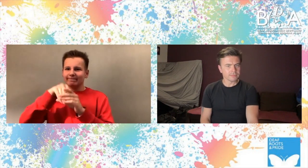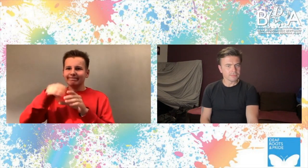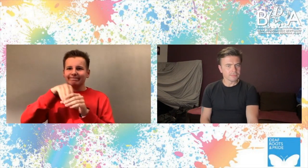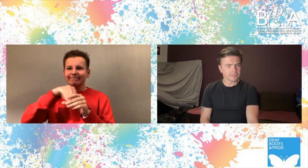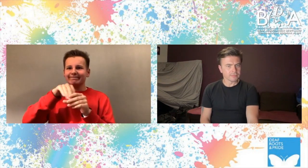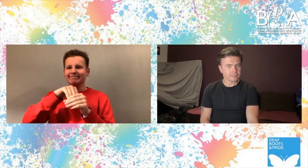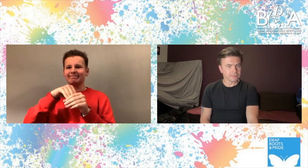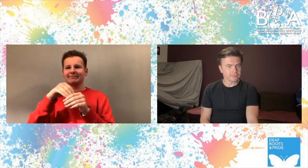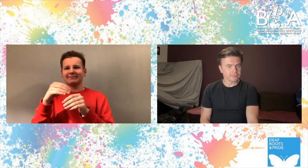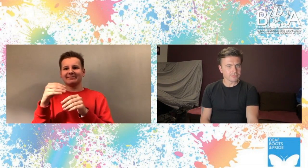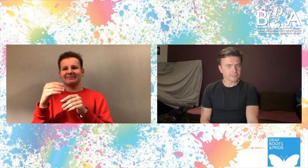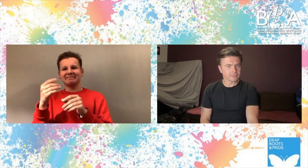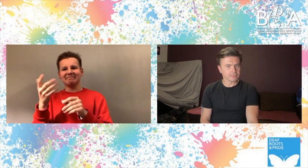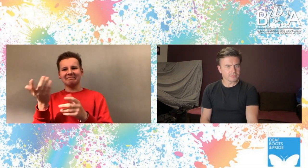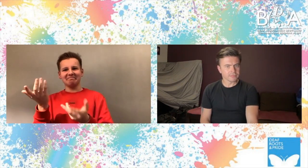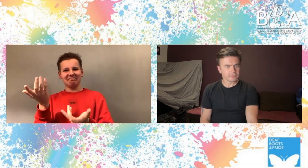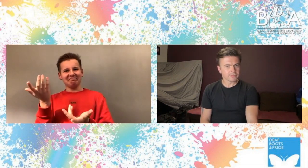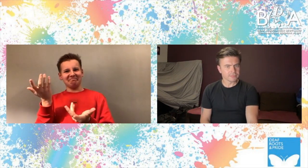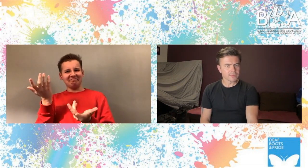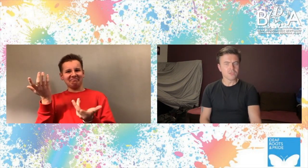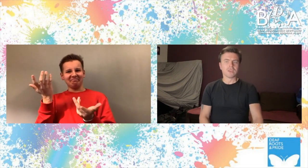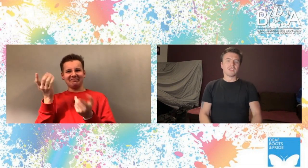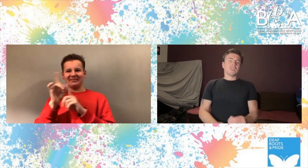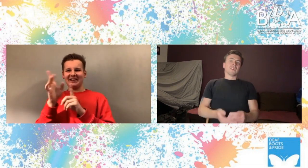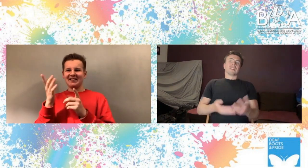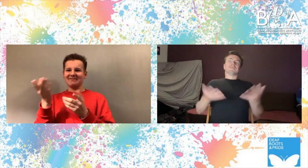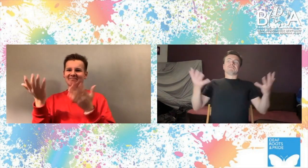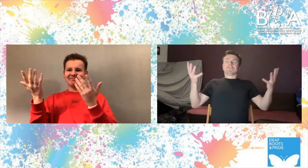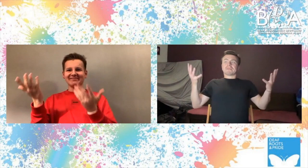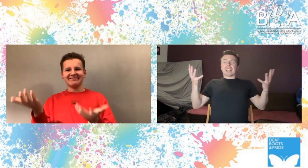but how can they get involved? What would you say to them?